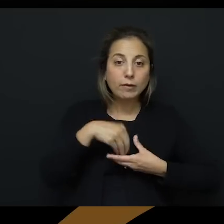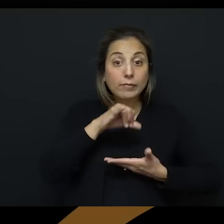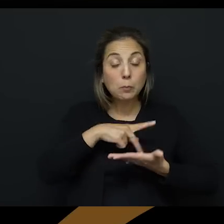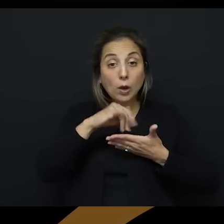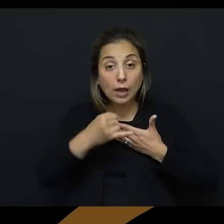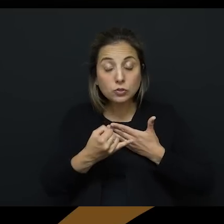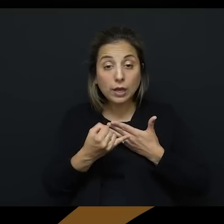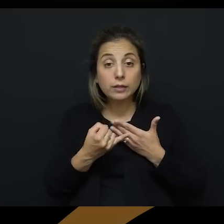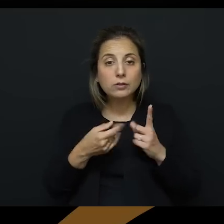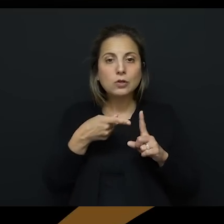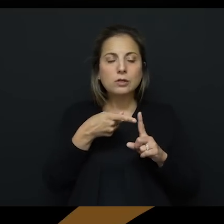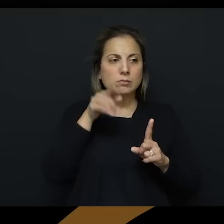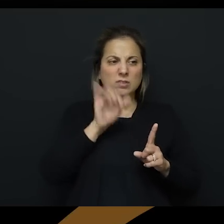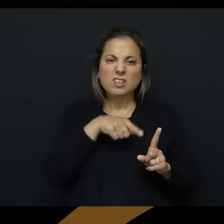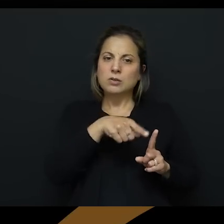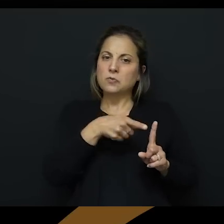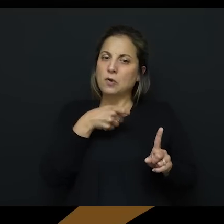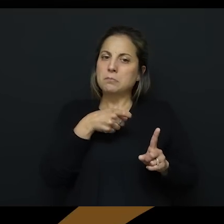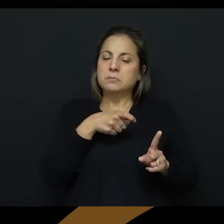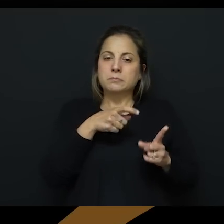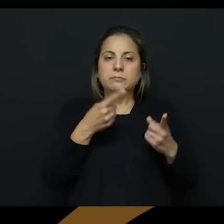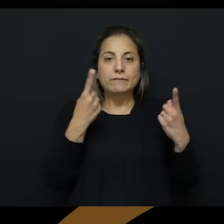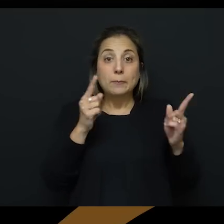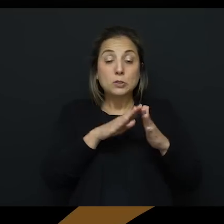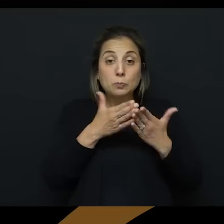And I and it was based on a Pulitzer Prize winning book.